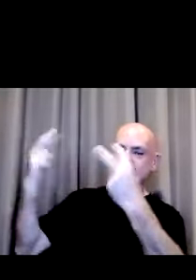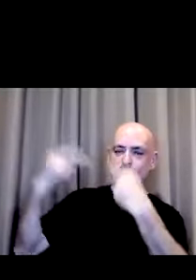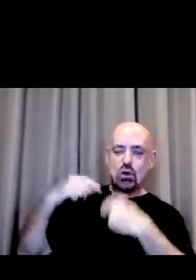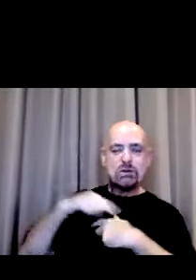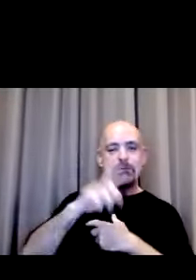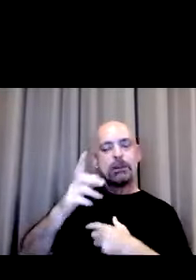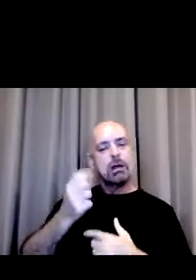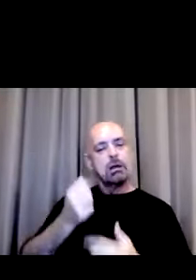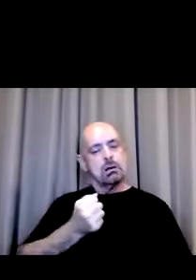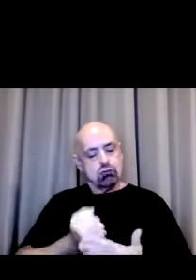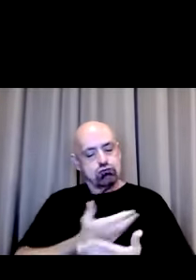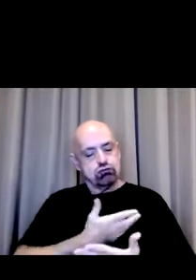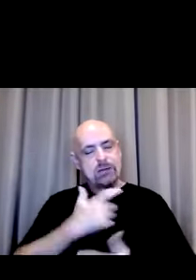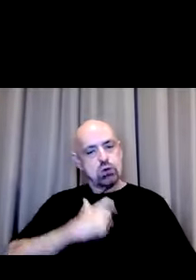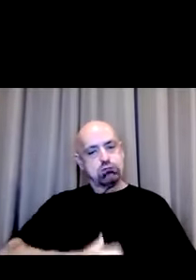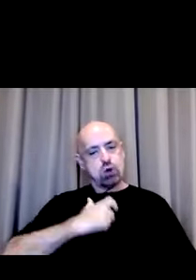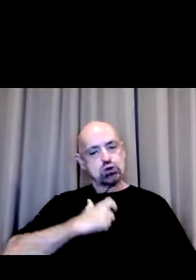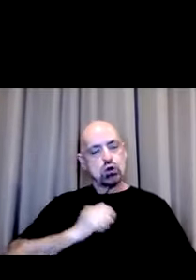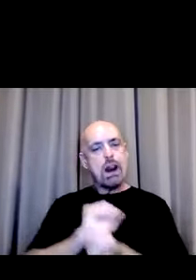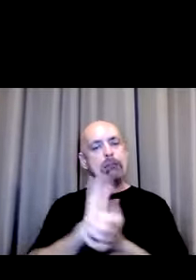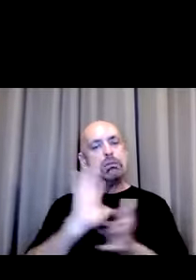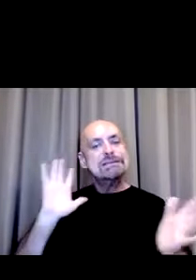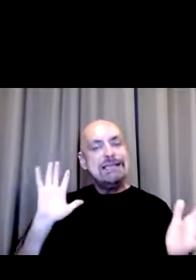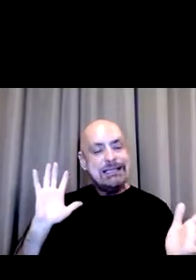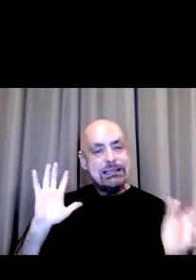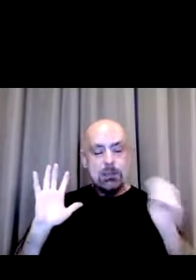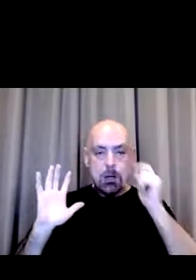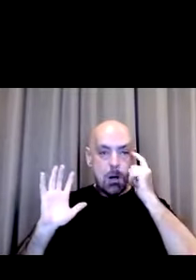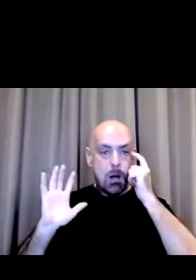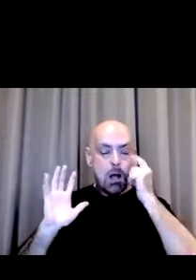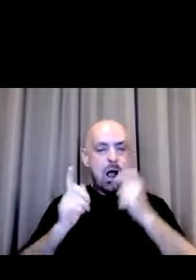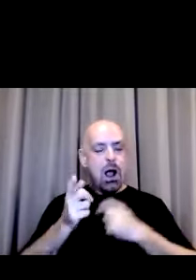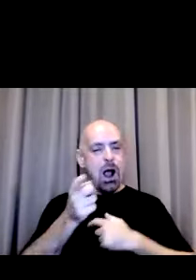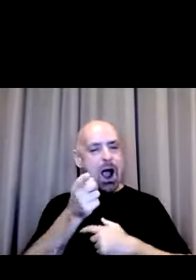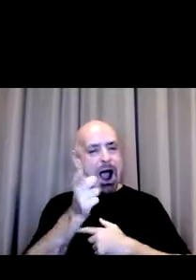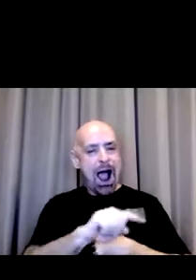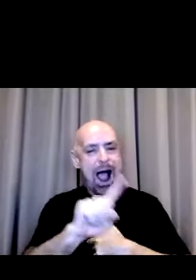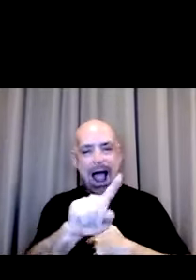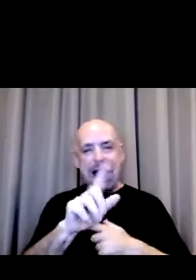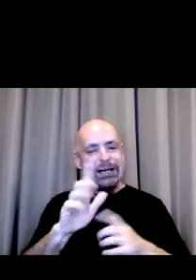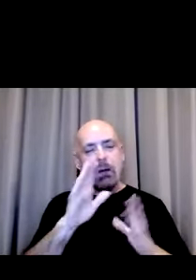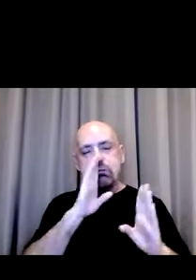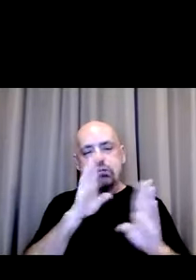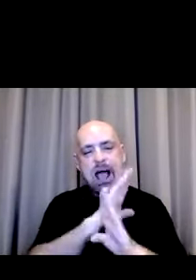breaking ideas I would be particularly engaged today